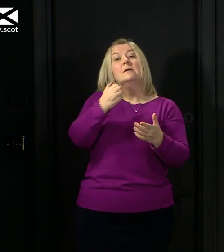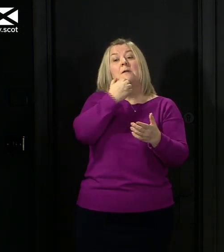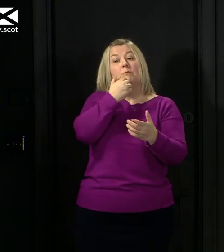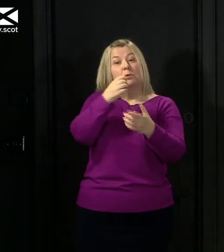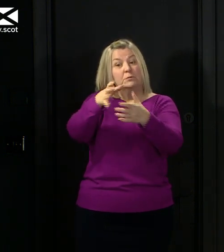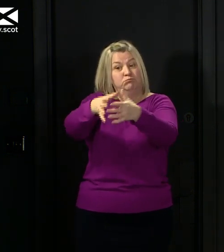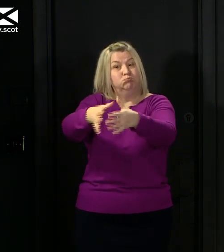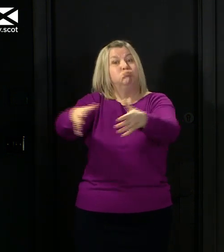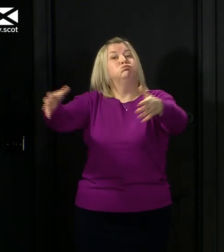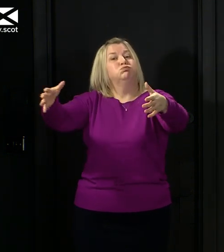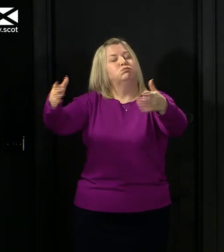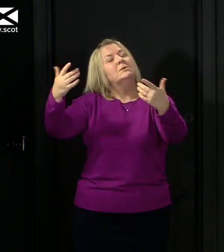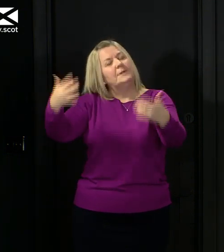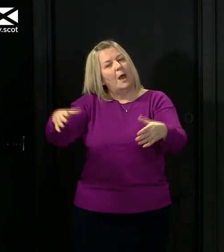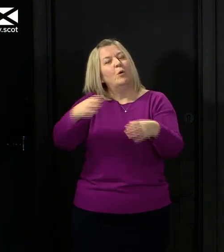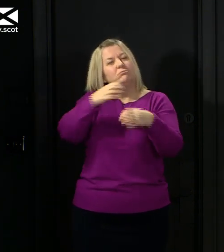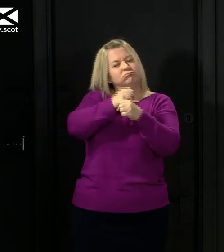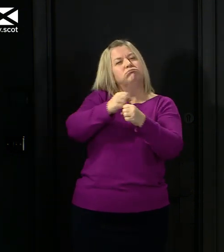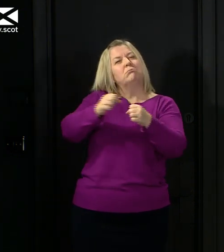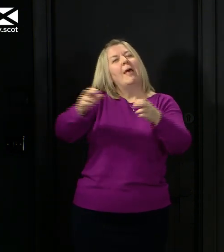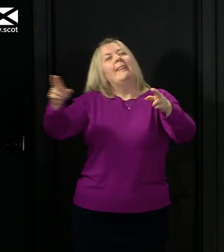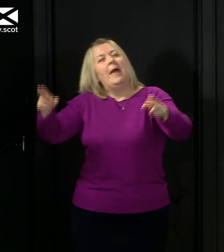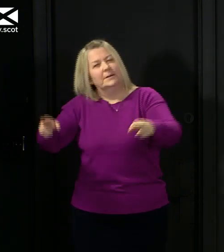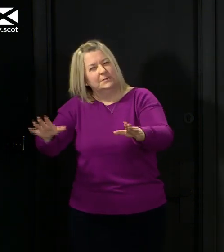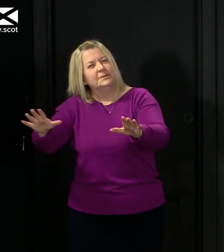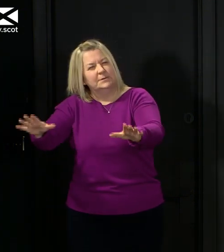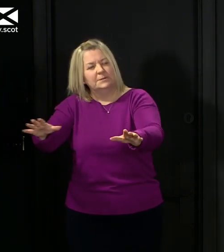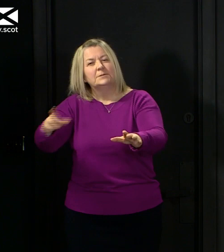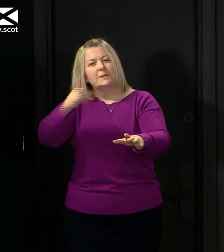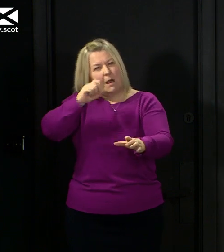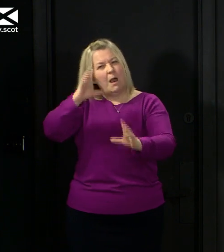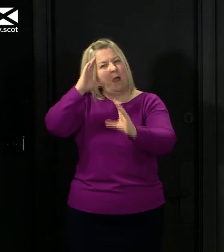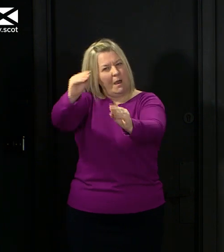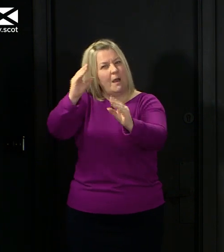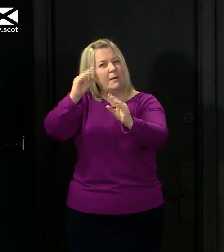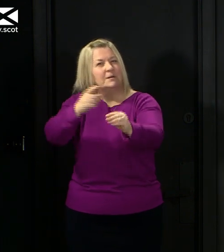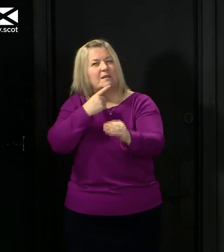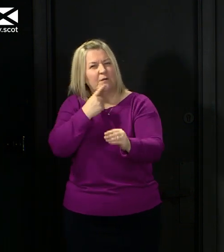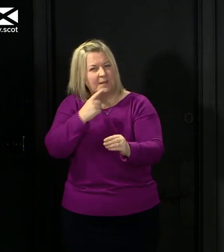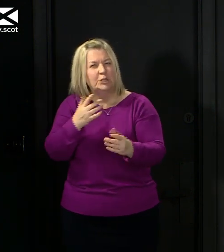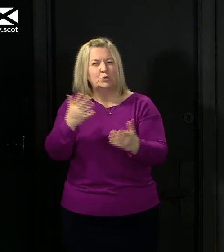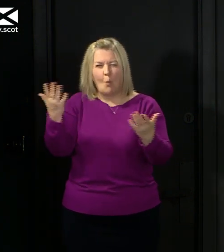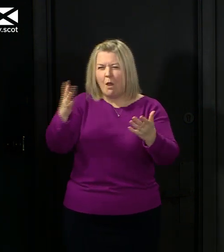So we are seeking to make as much information available as possible, both about the nature